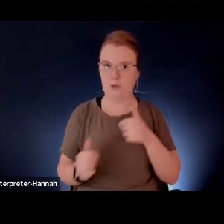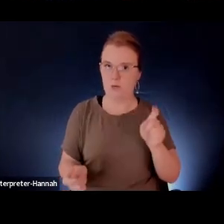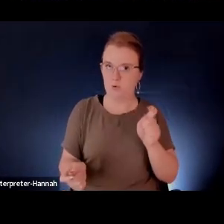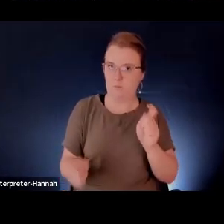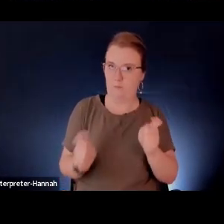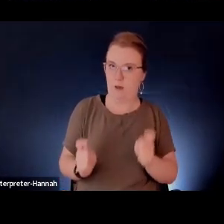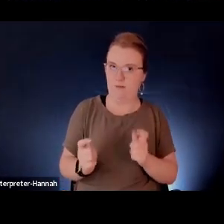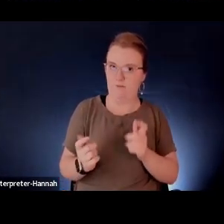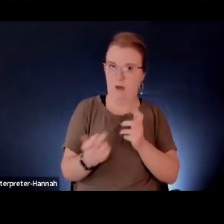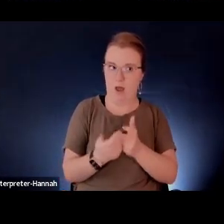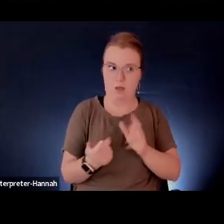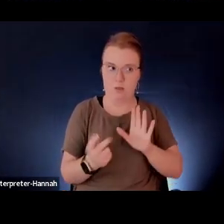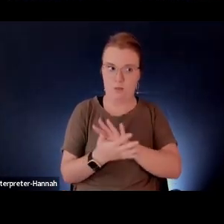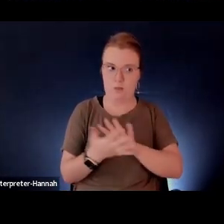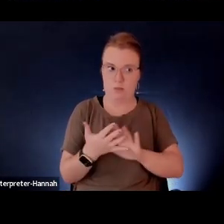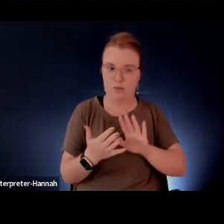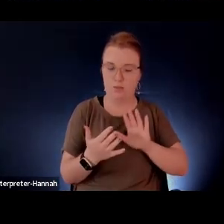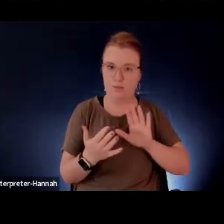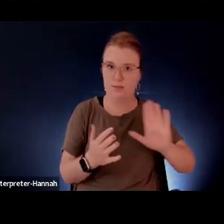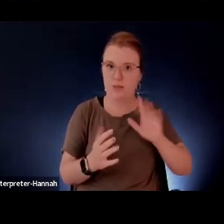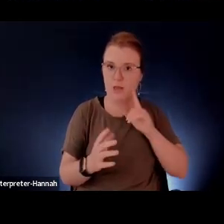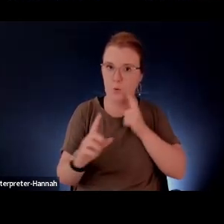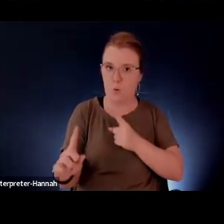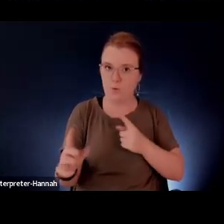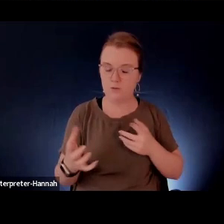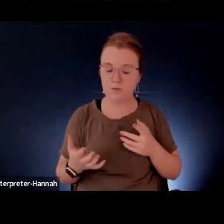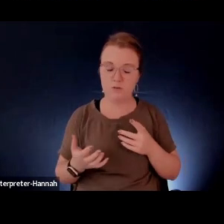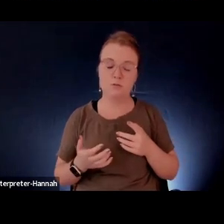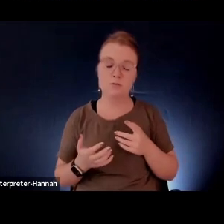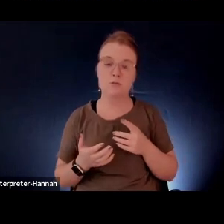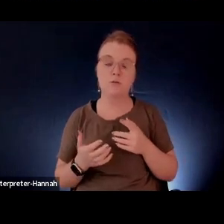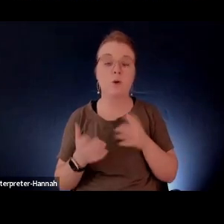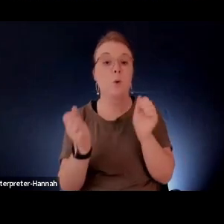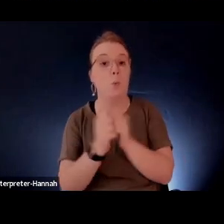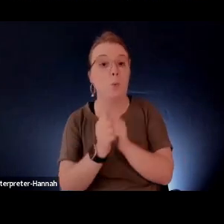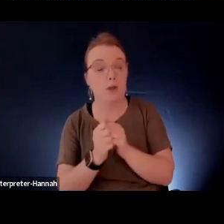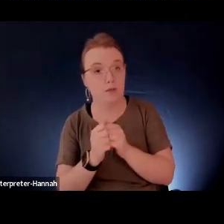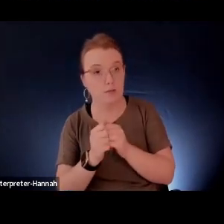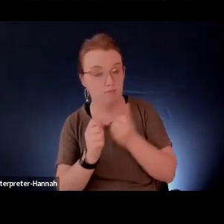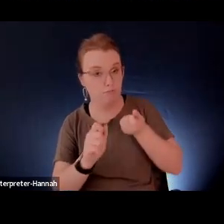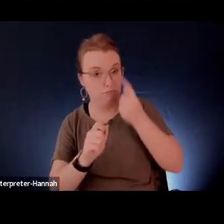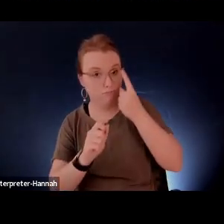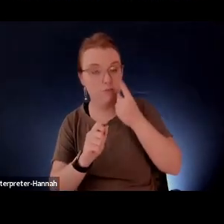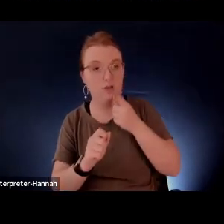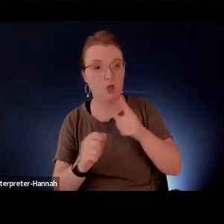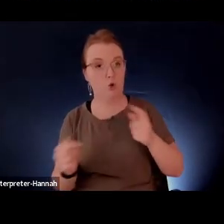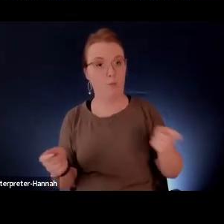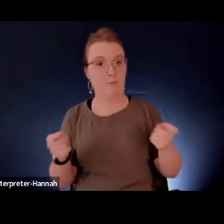with the idea that you're managing expectations. It's very important. And making students, you know,